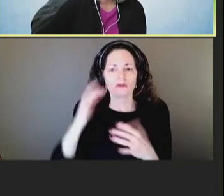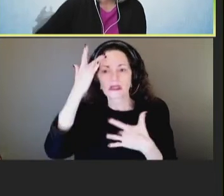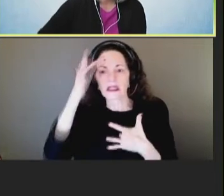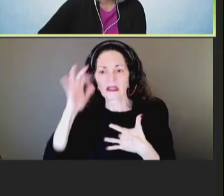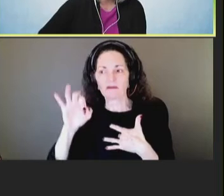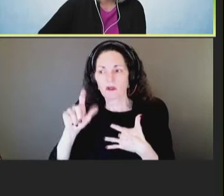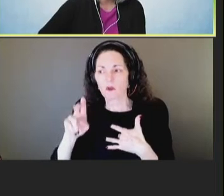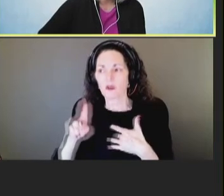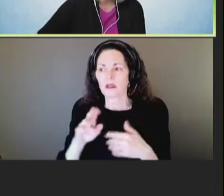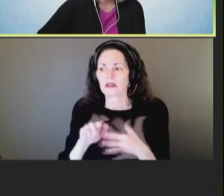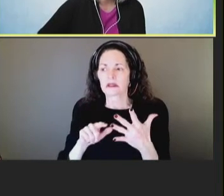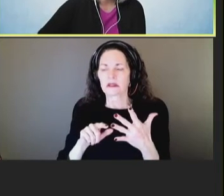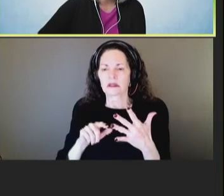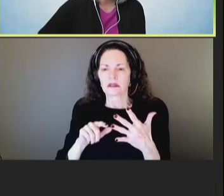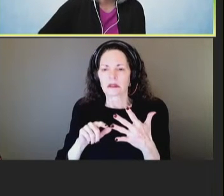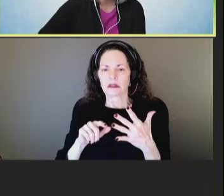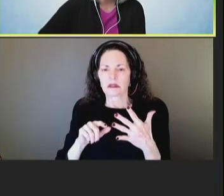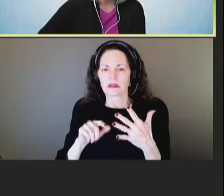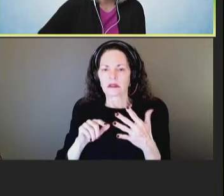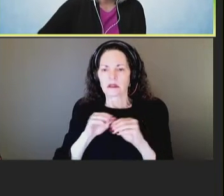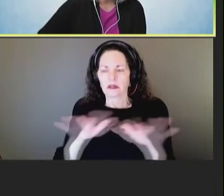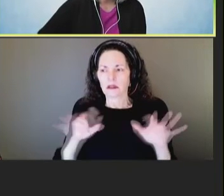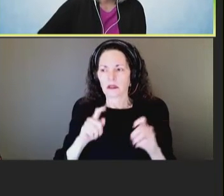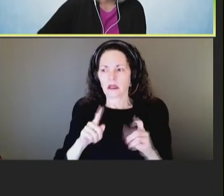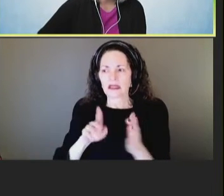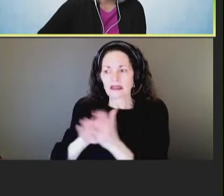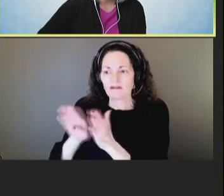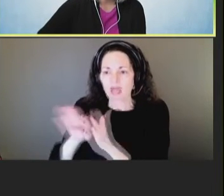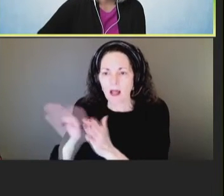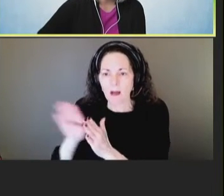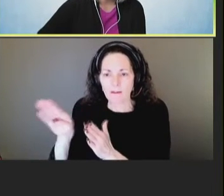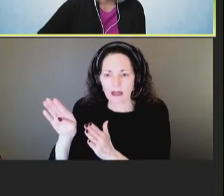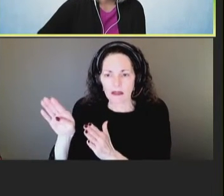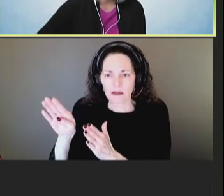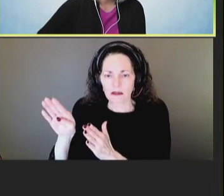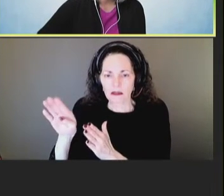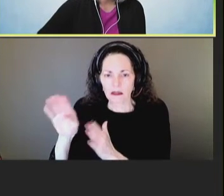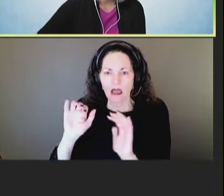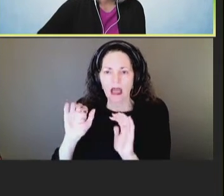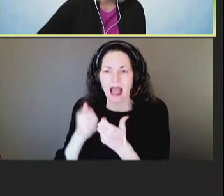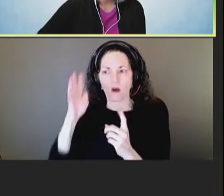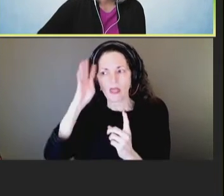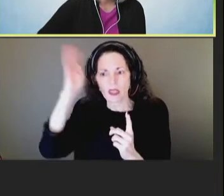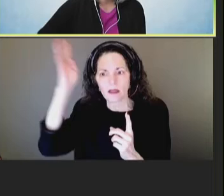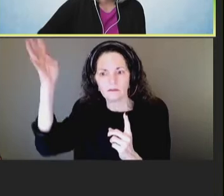we work very closely with the vaccine development program in our division as well as the -- on the